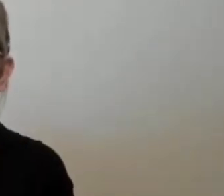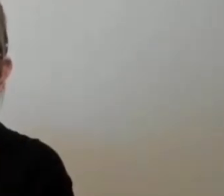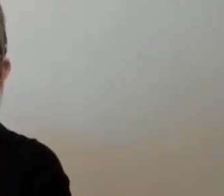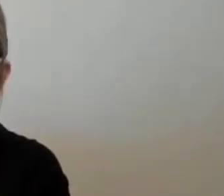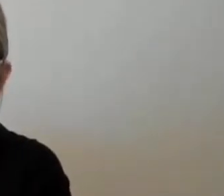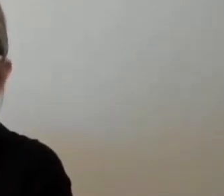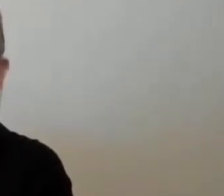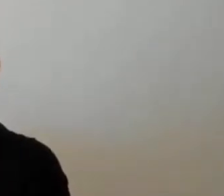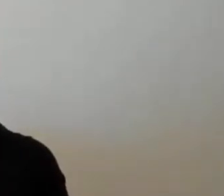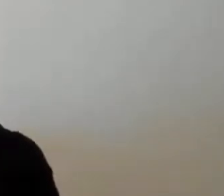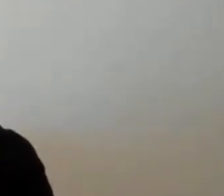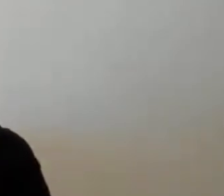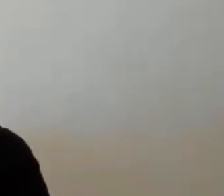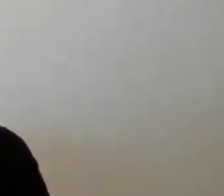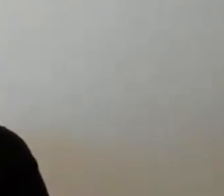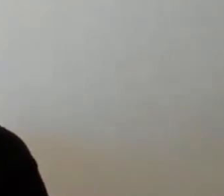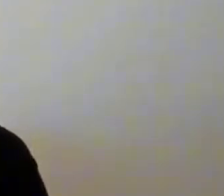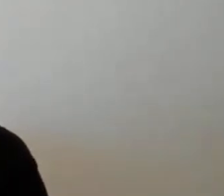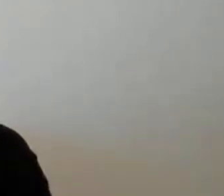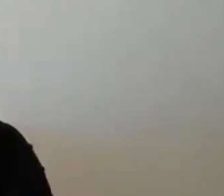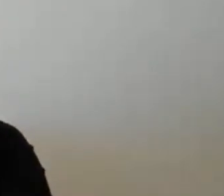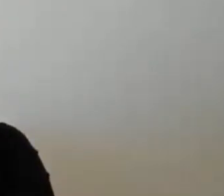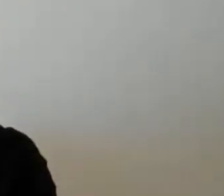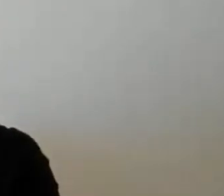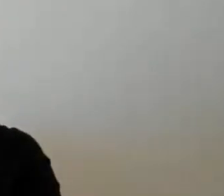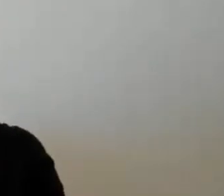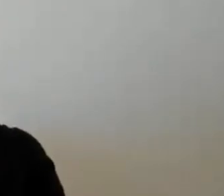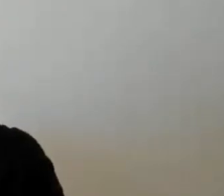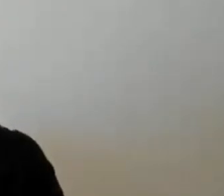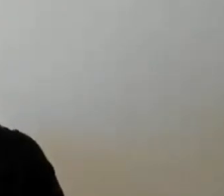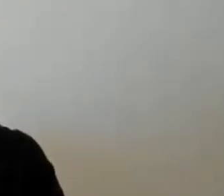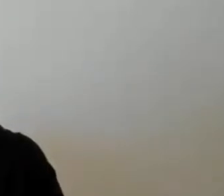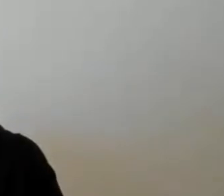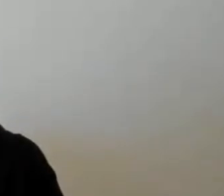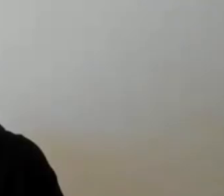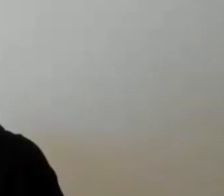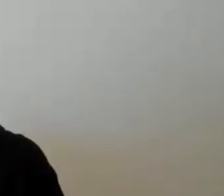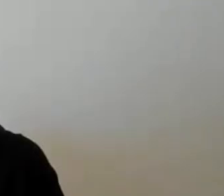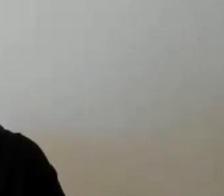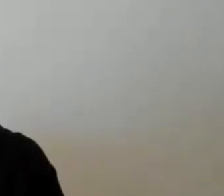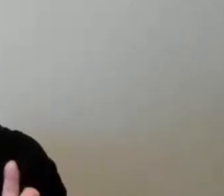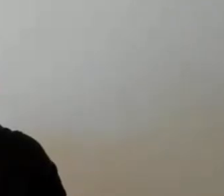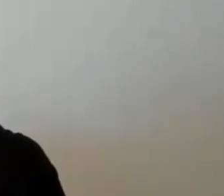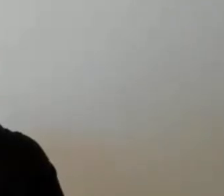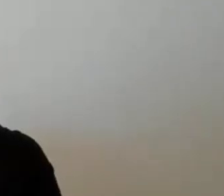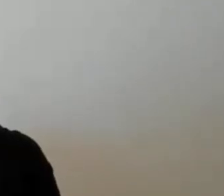to improve the voter experience and make it easier for everyone to participate in elections.